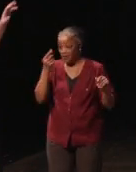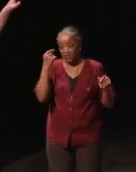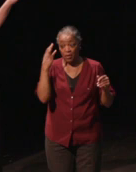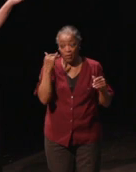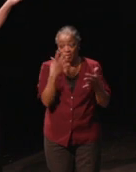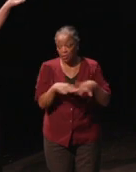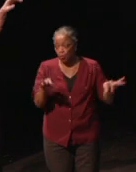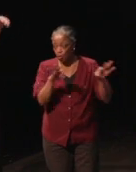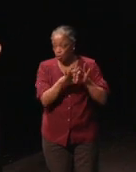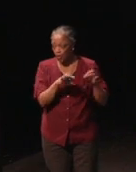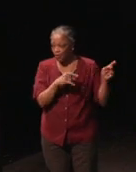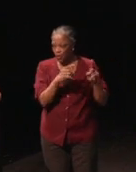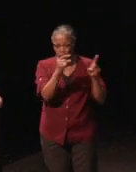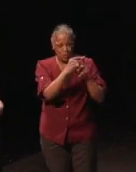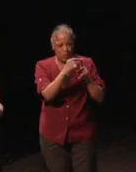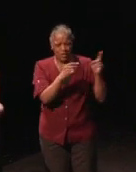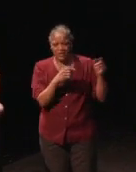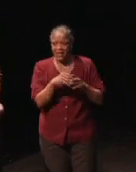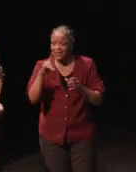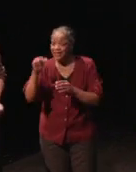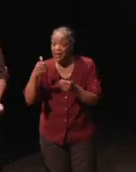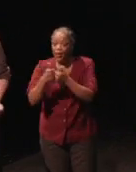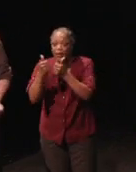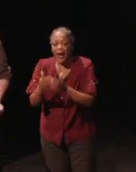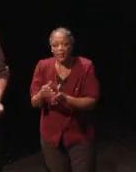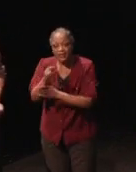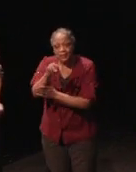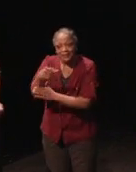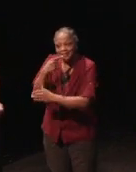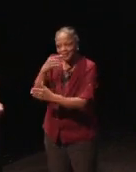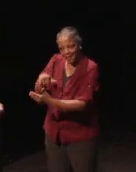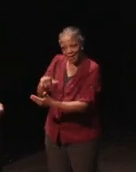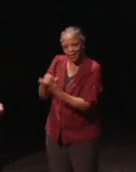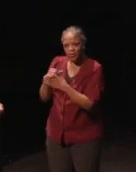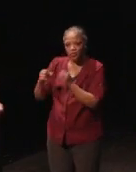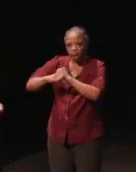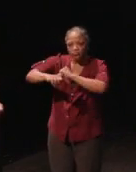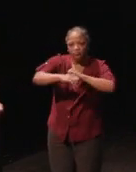Just getting those words, disabled gamers, getting that broadcast to an audience of about 60 million people is